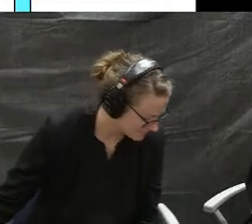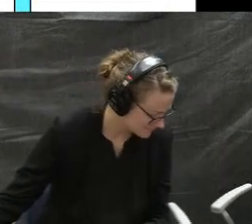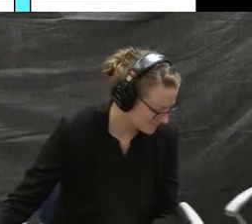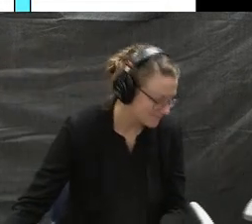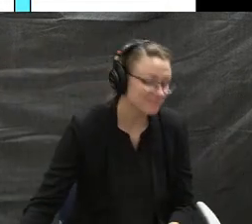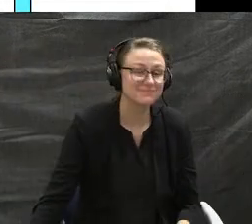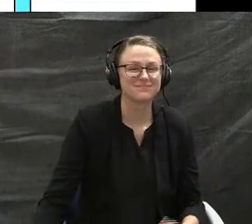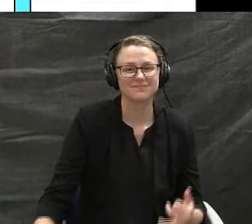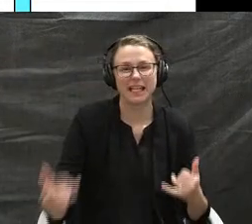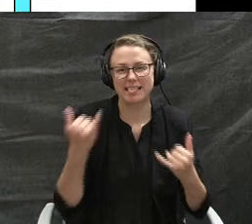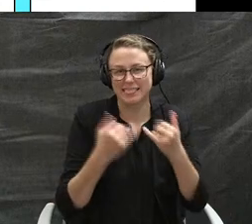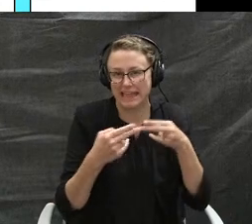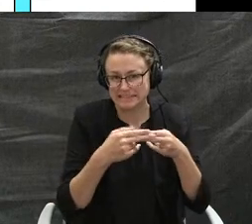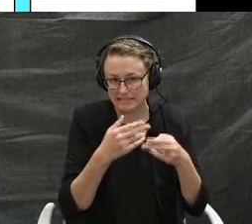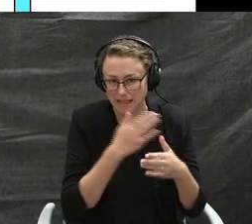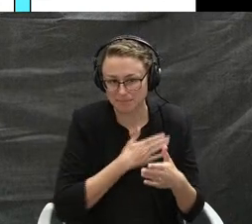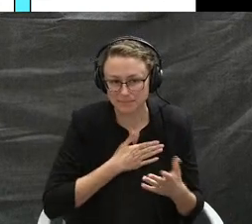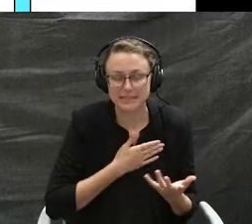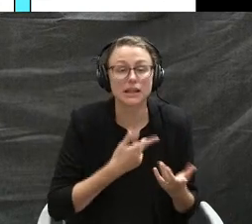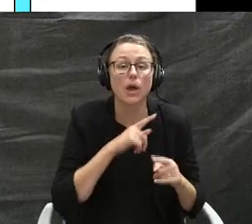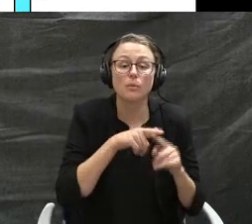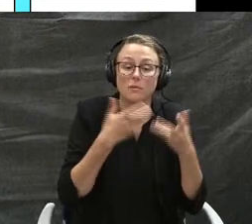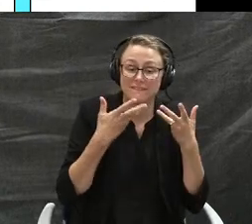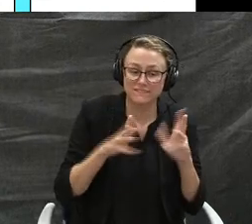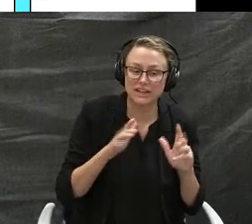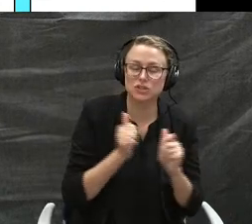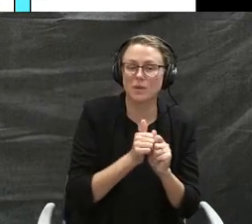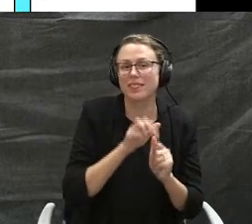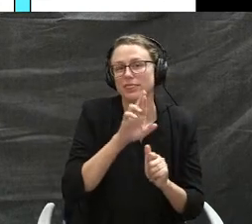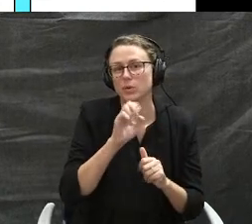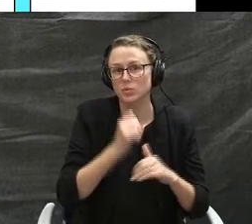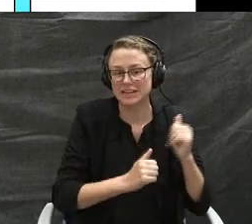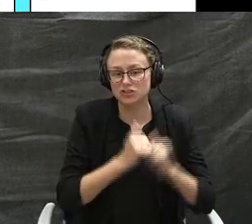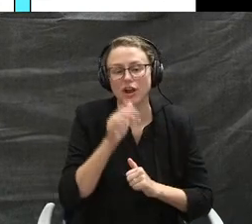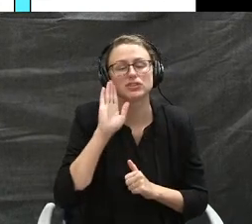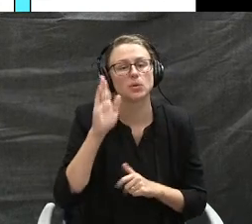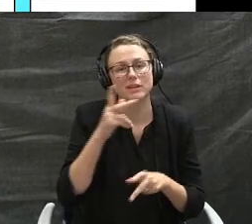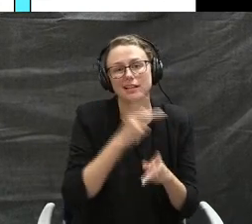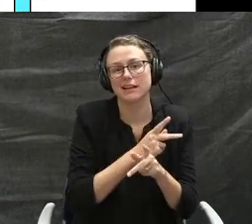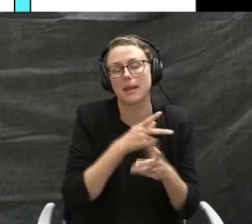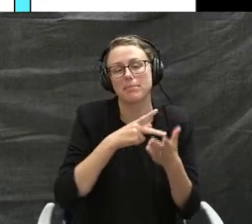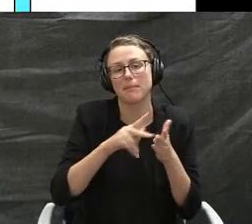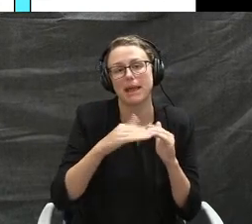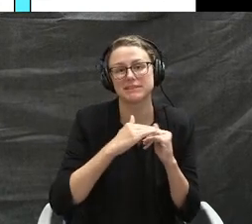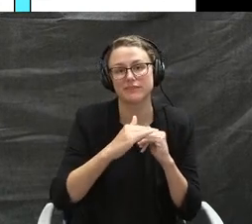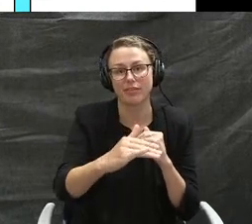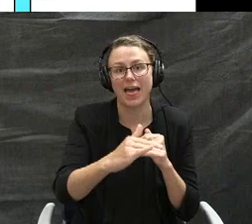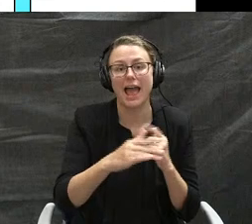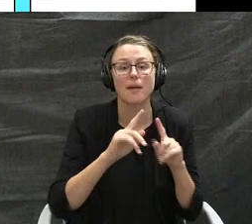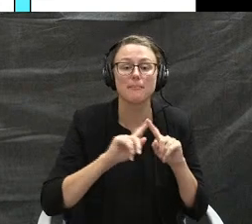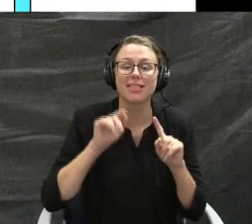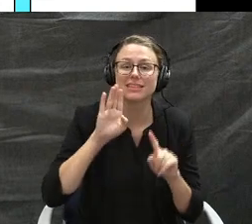the last slide, please. So when we finish with this restructuring will just keep the payments flat. But this bond